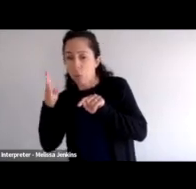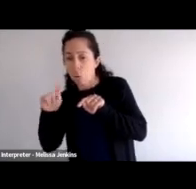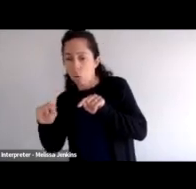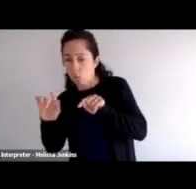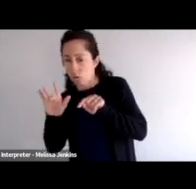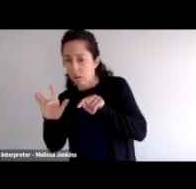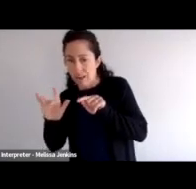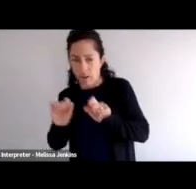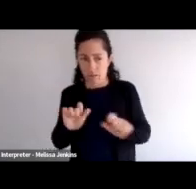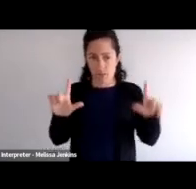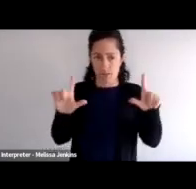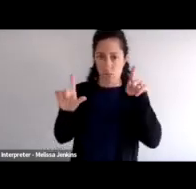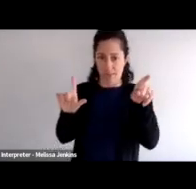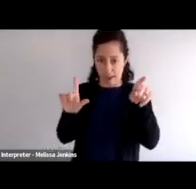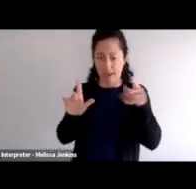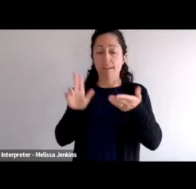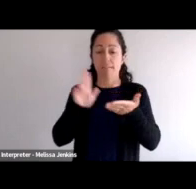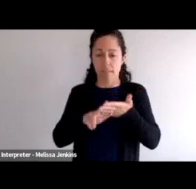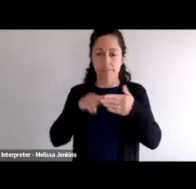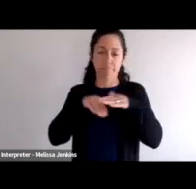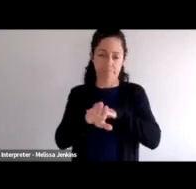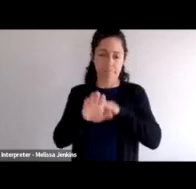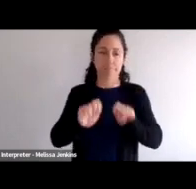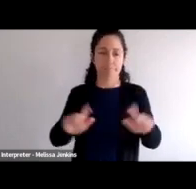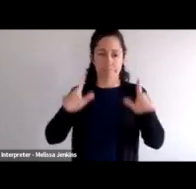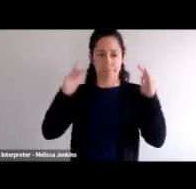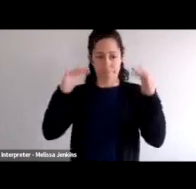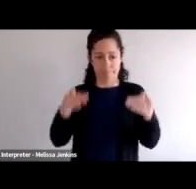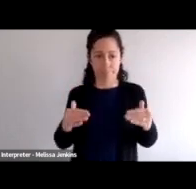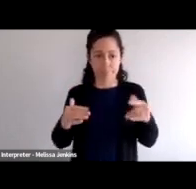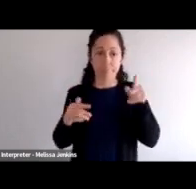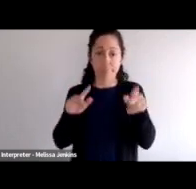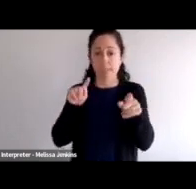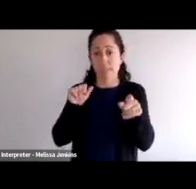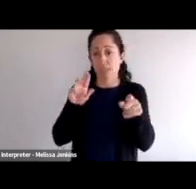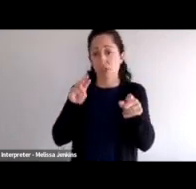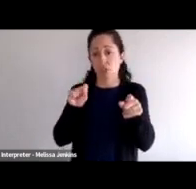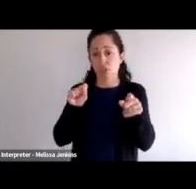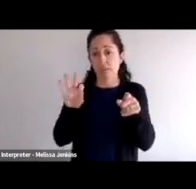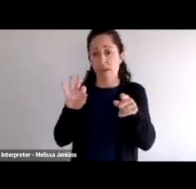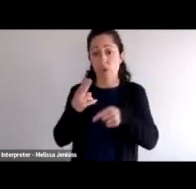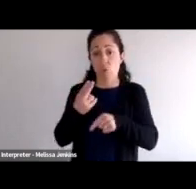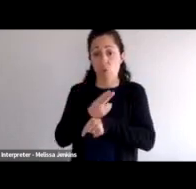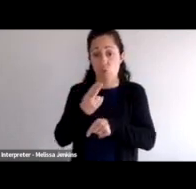the bottom of this login screen. The next screen you'll see is the terms of use for Matrix which is